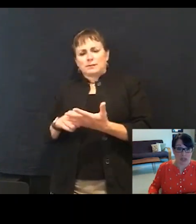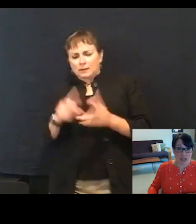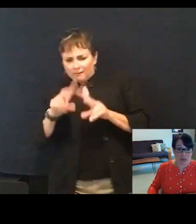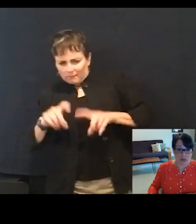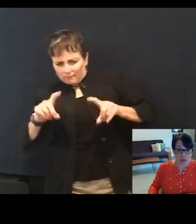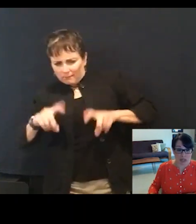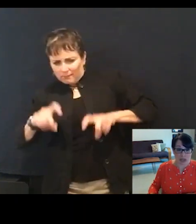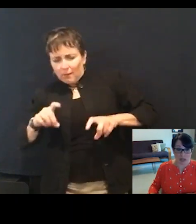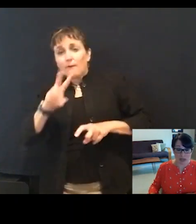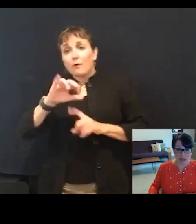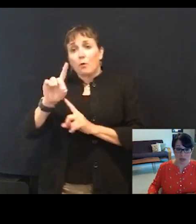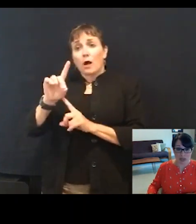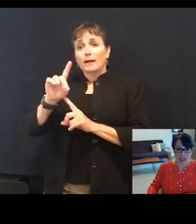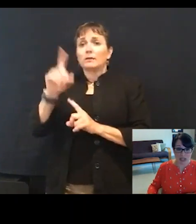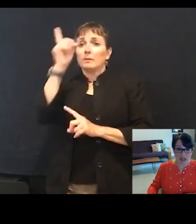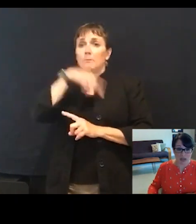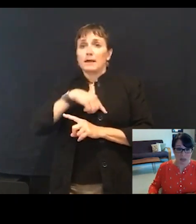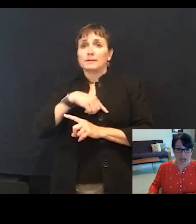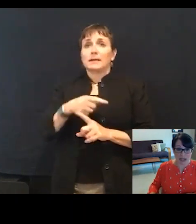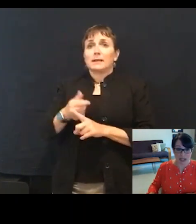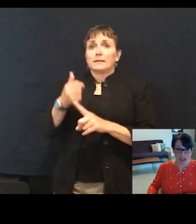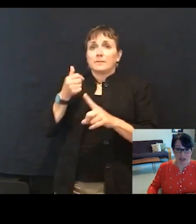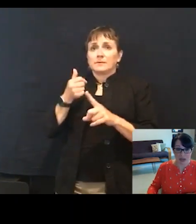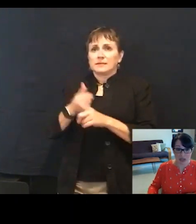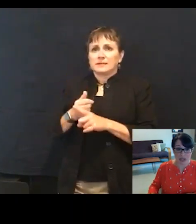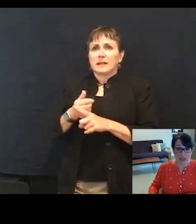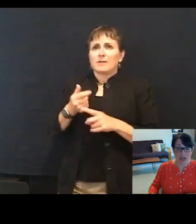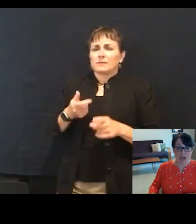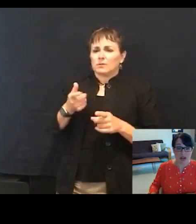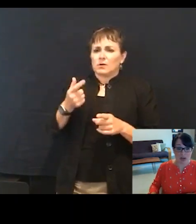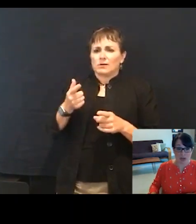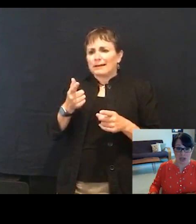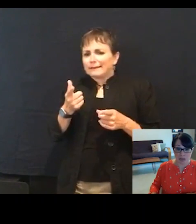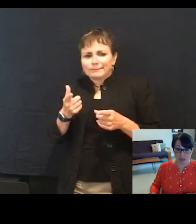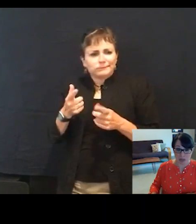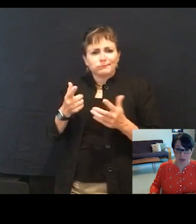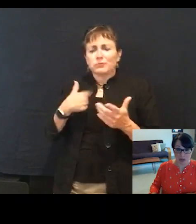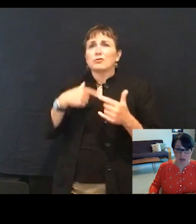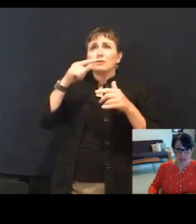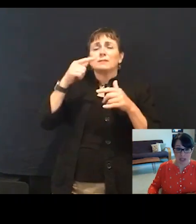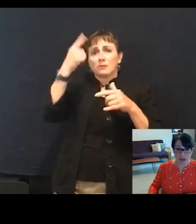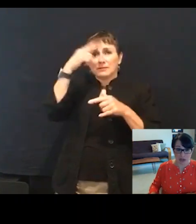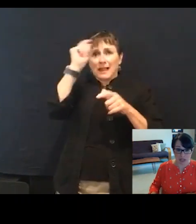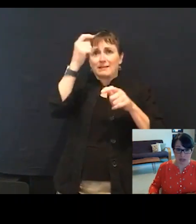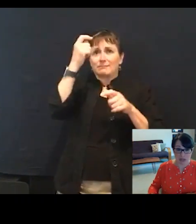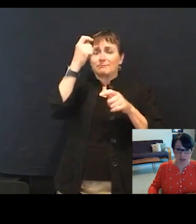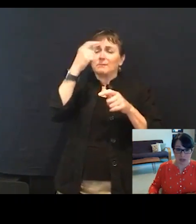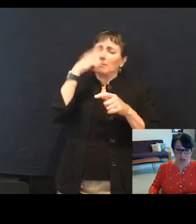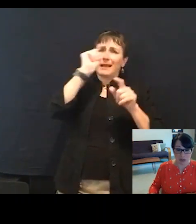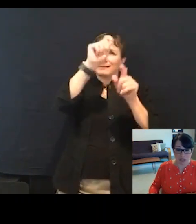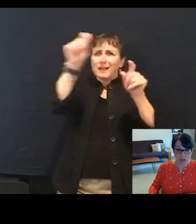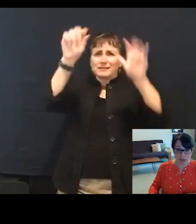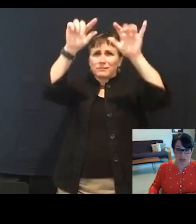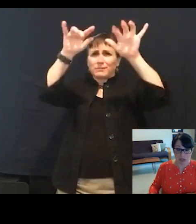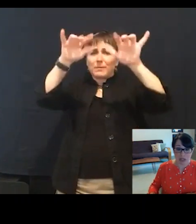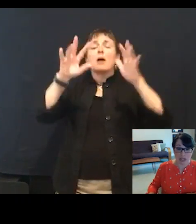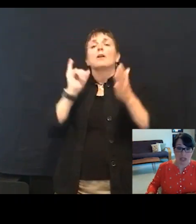labeled for rhodopsin-- so these tiny little black dots you see are rhodopsin molecules in the outer segments of the photoreceptors--